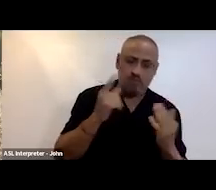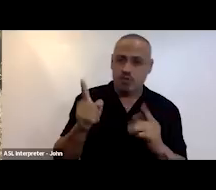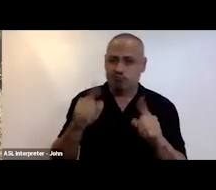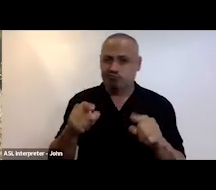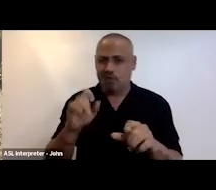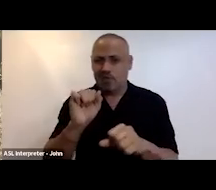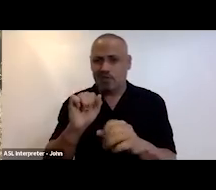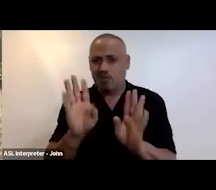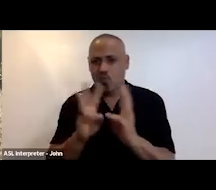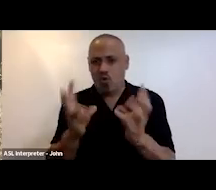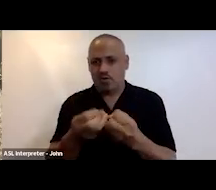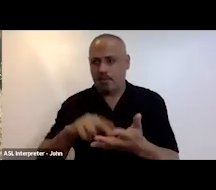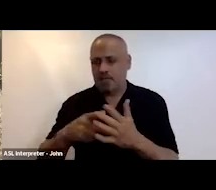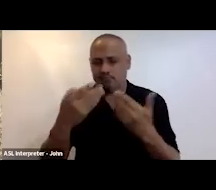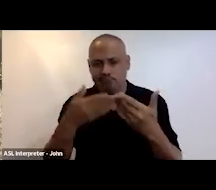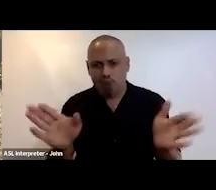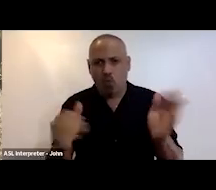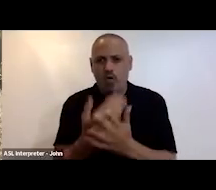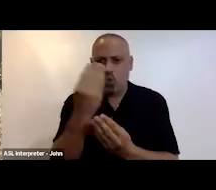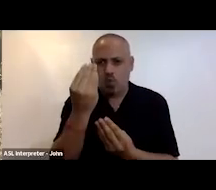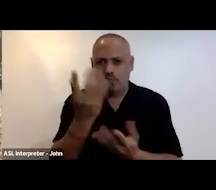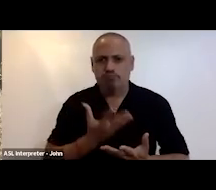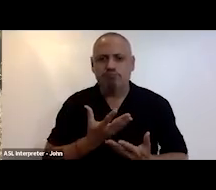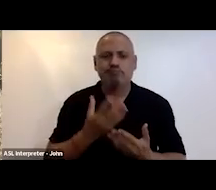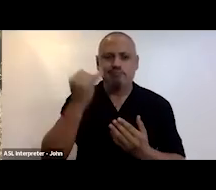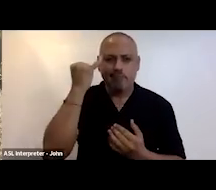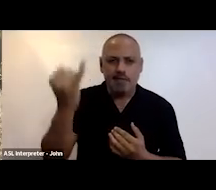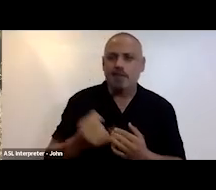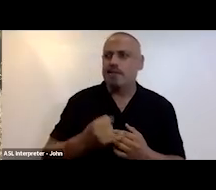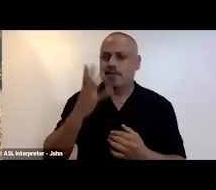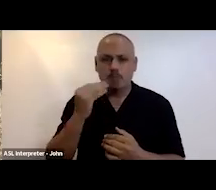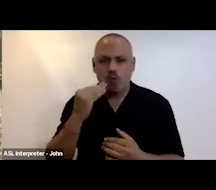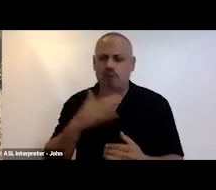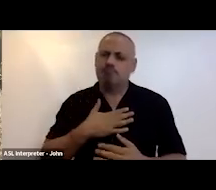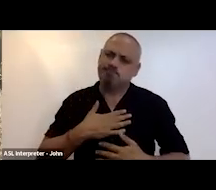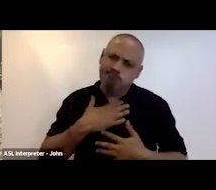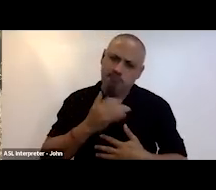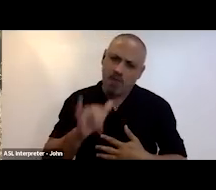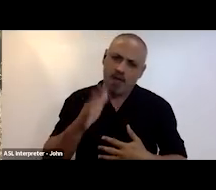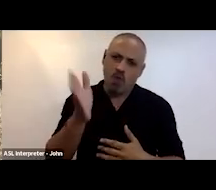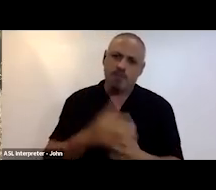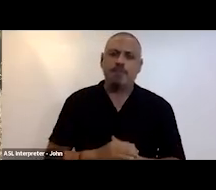which means that you're open to new ideas, new experiences, and so I'm very grateful for that. Next slide.